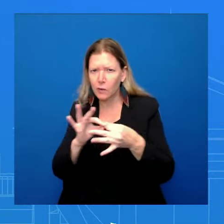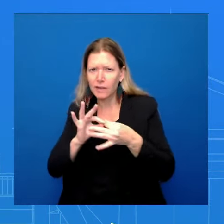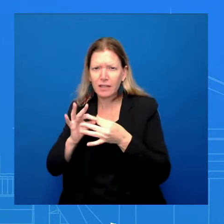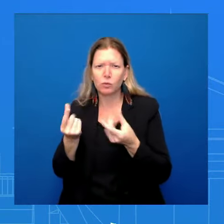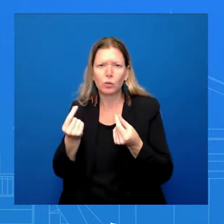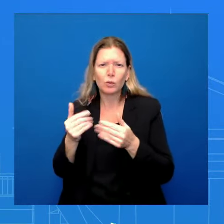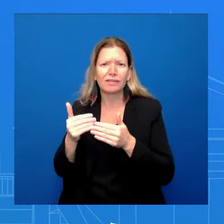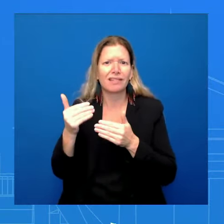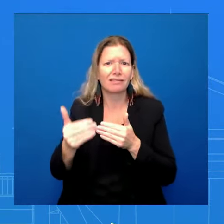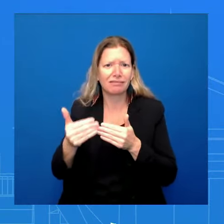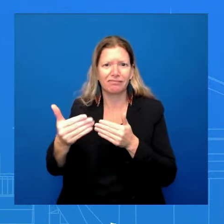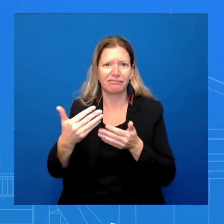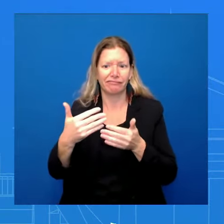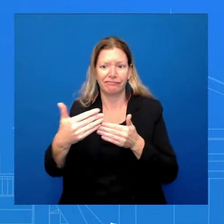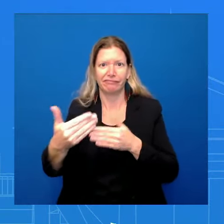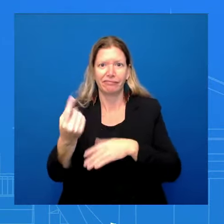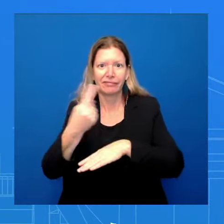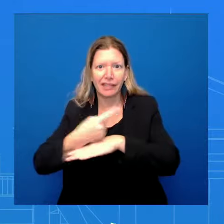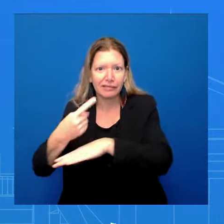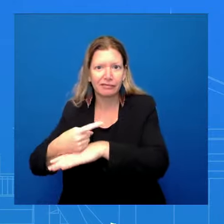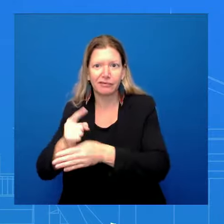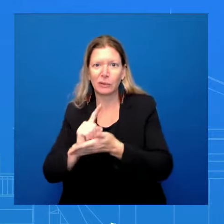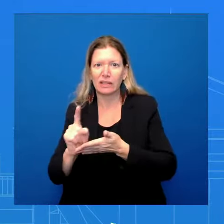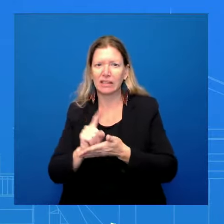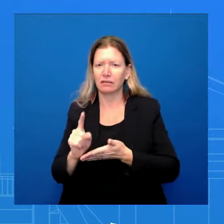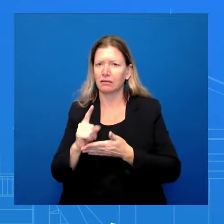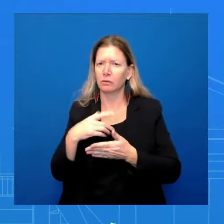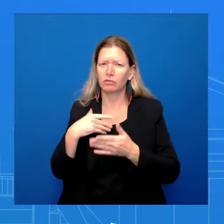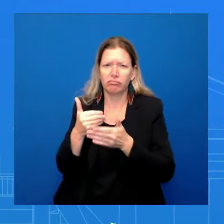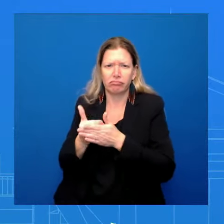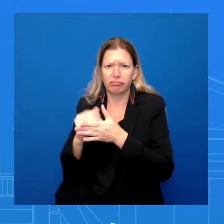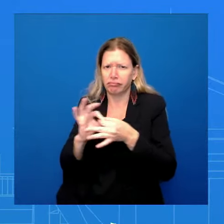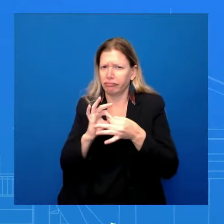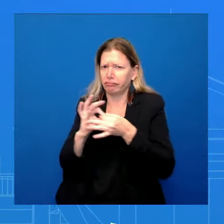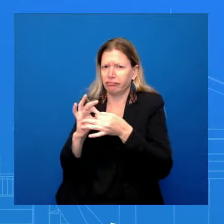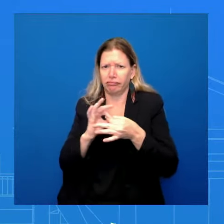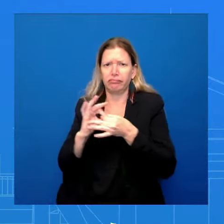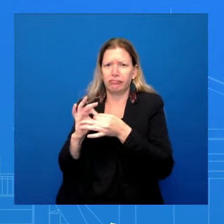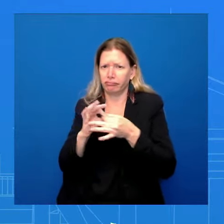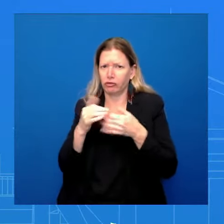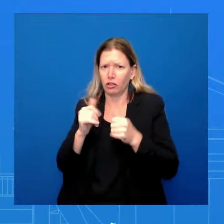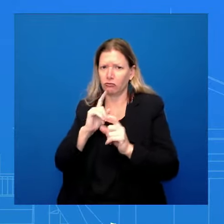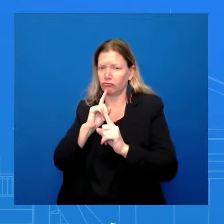to respond to anything that Russia chooses to do with North Korea on a going forward basis. The Press: Thanks, Jake. Mr. Sullivan: Yeah. The Press: Thanks a lot, Jake.